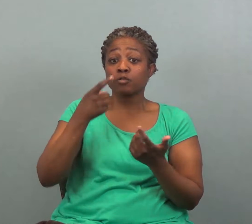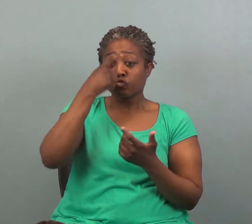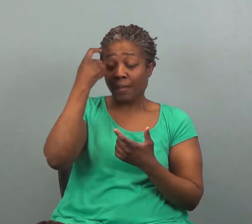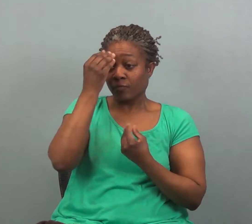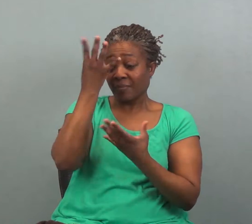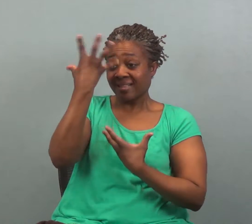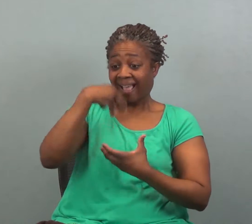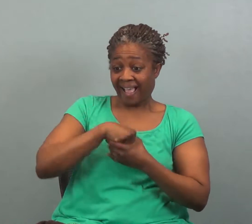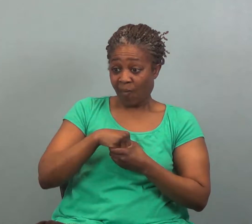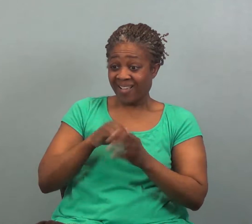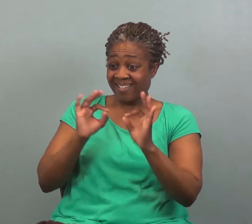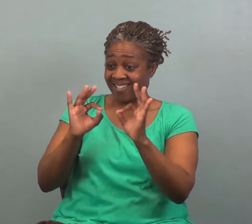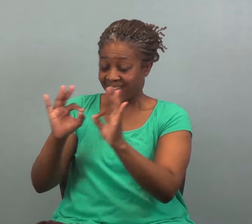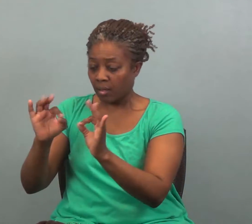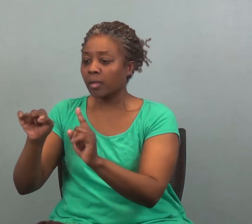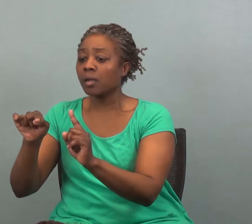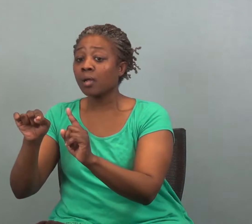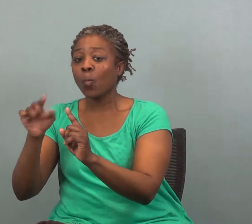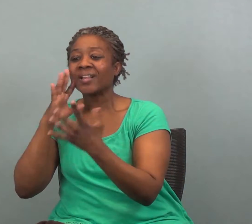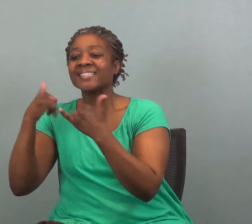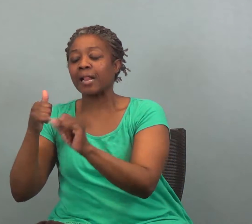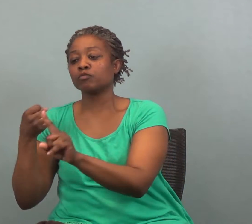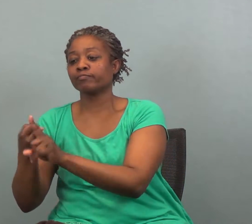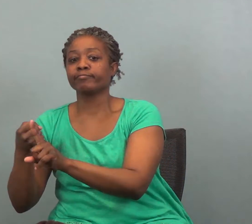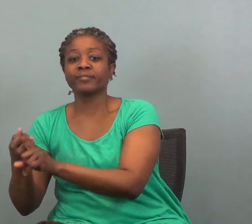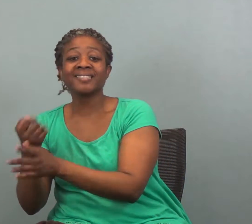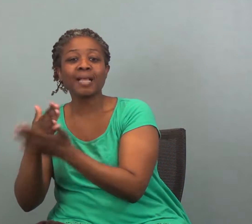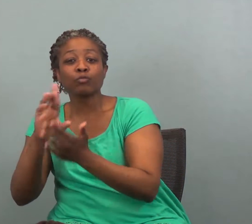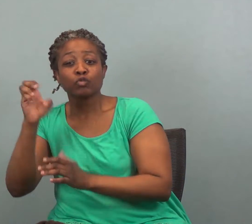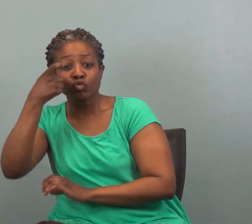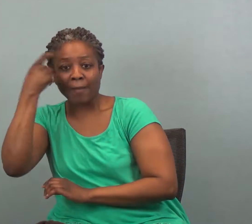The implications of this are that as this care is implemented, the person